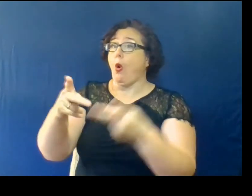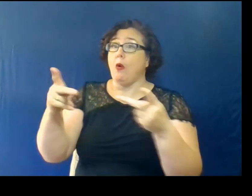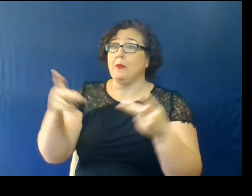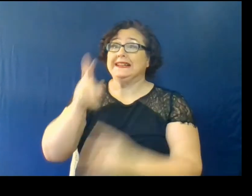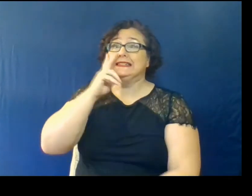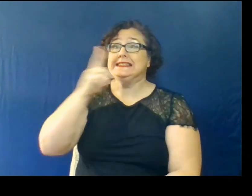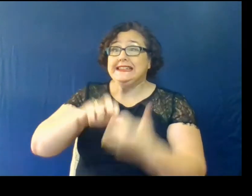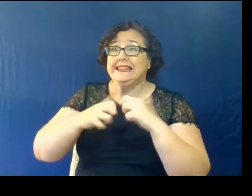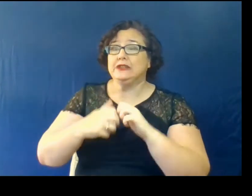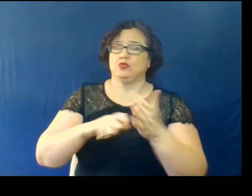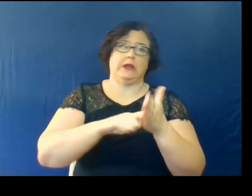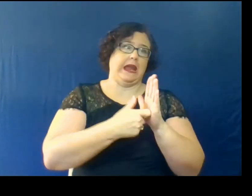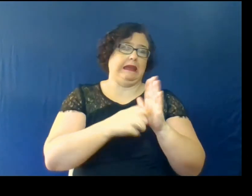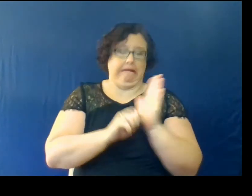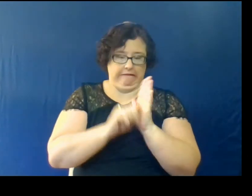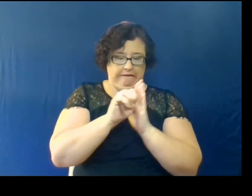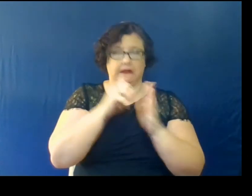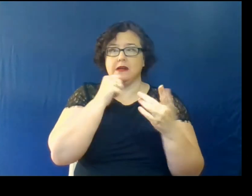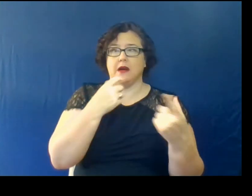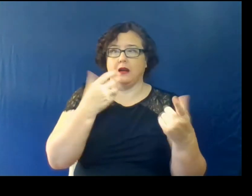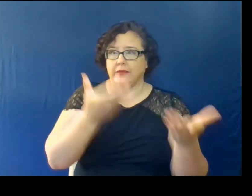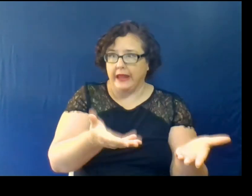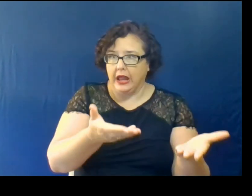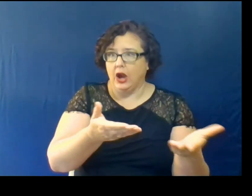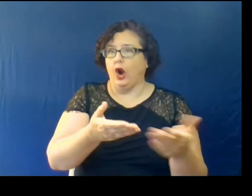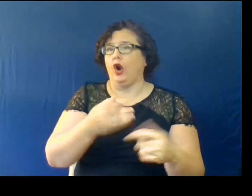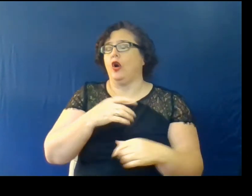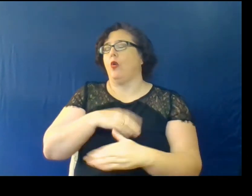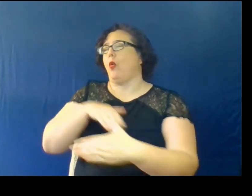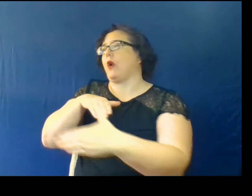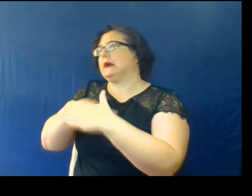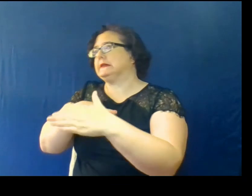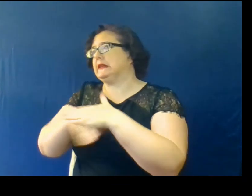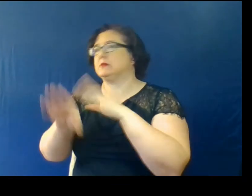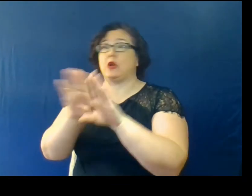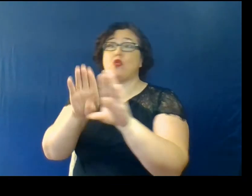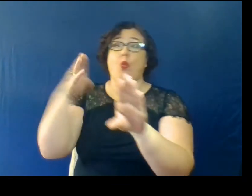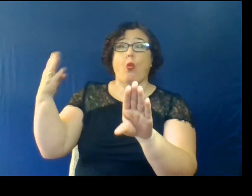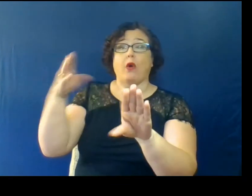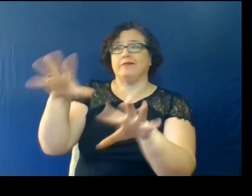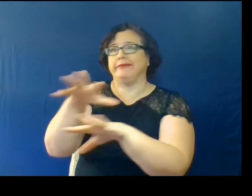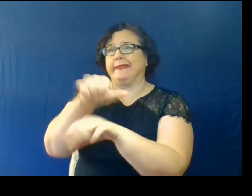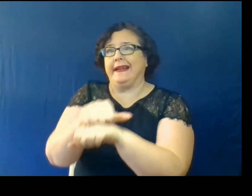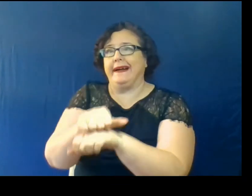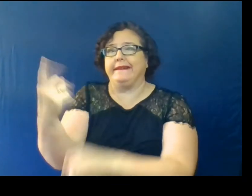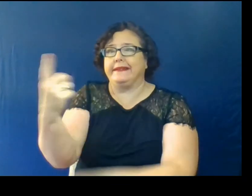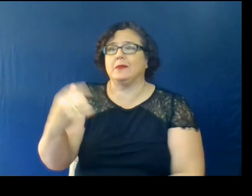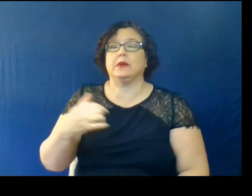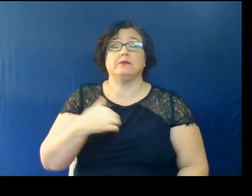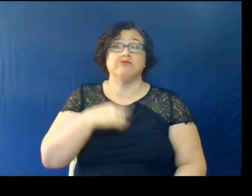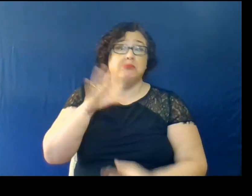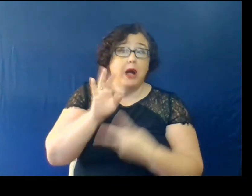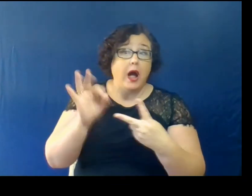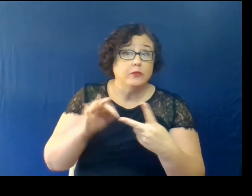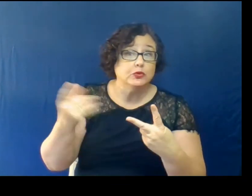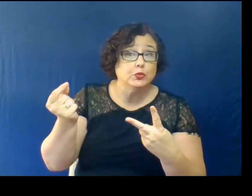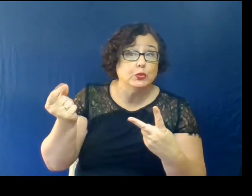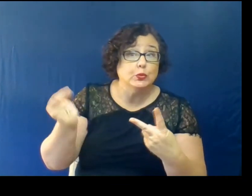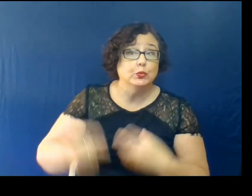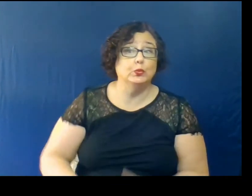available or the accessibility door isn't open, what are their options, what should they do? They